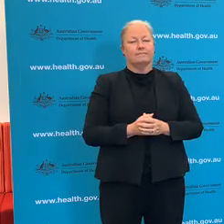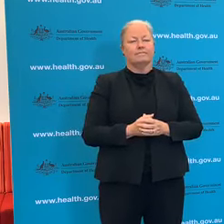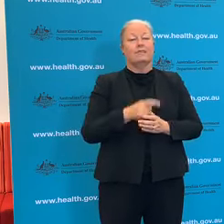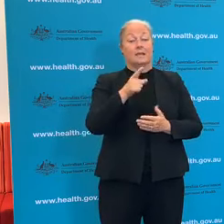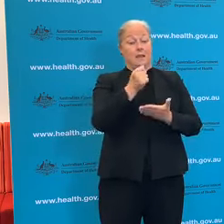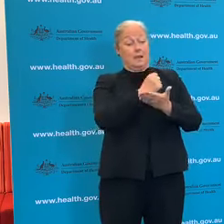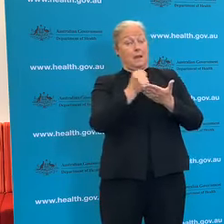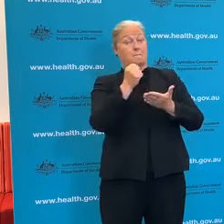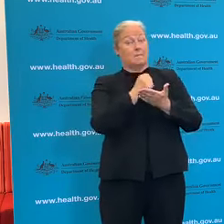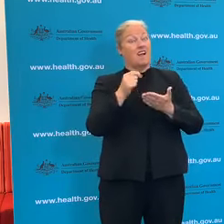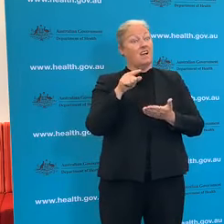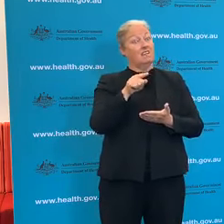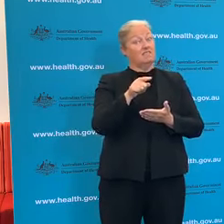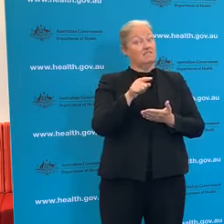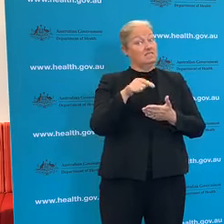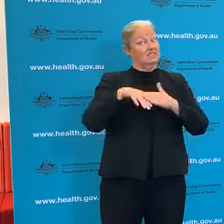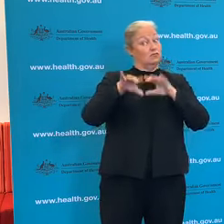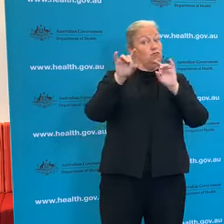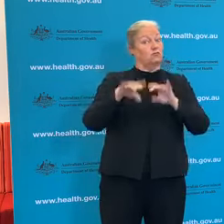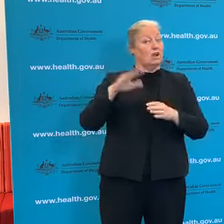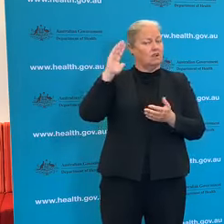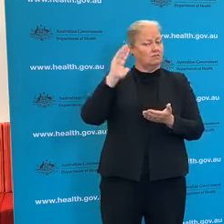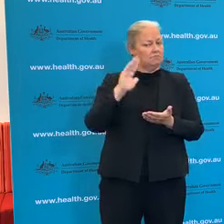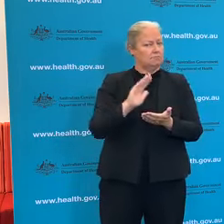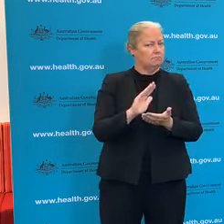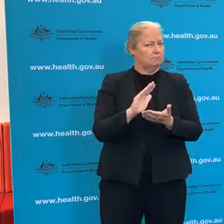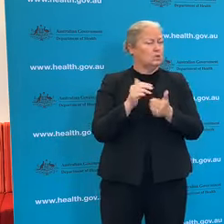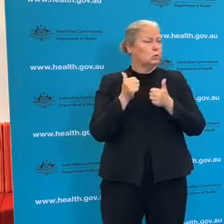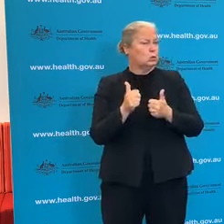might well than many comparable countries, it's still a terrible thing